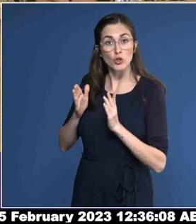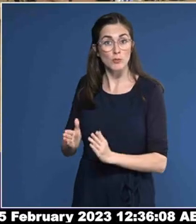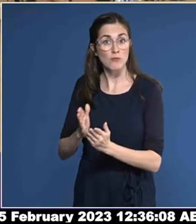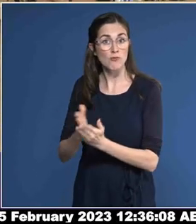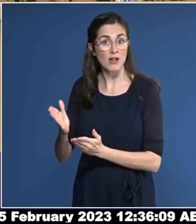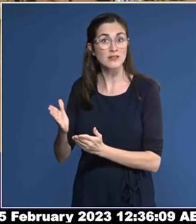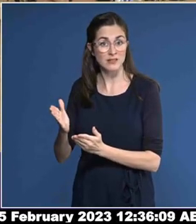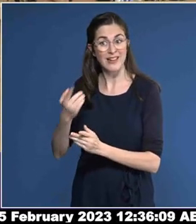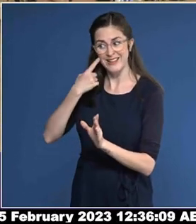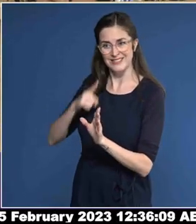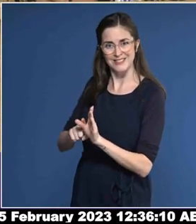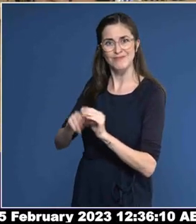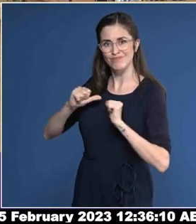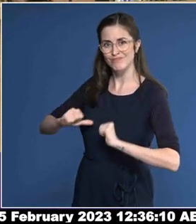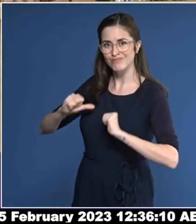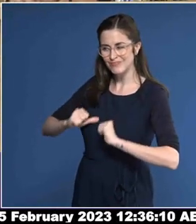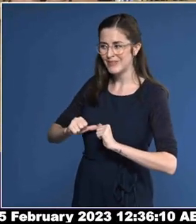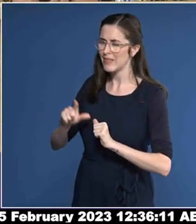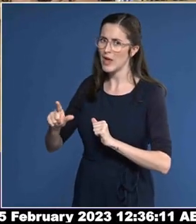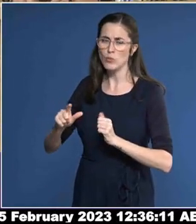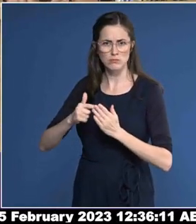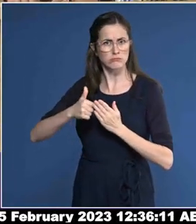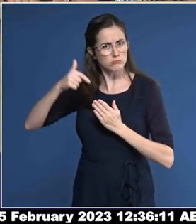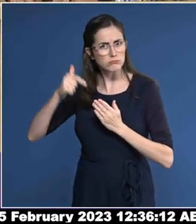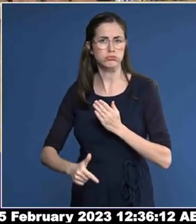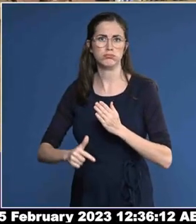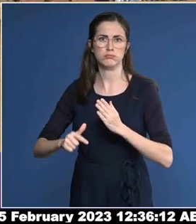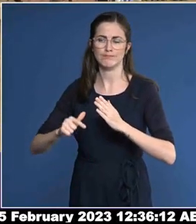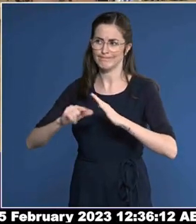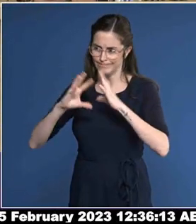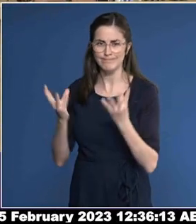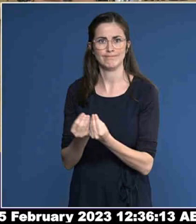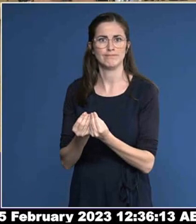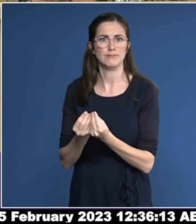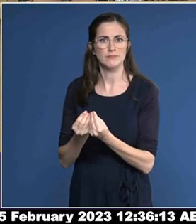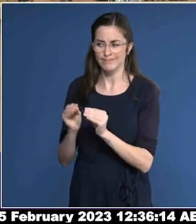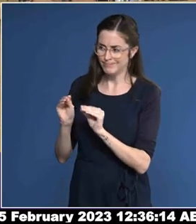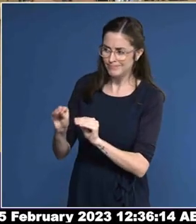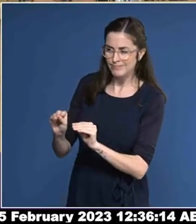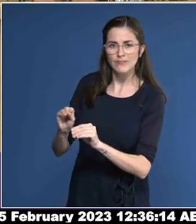quite a comprehensive overview and really looked at the delivery of disability services